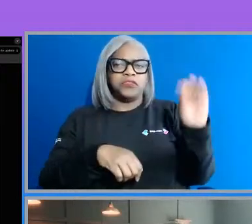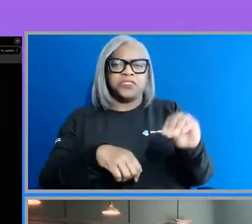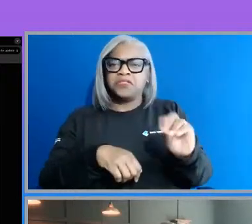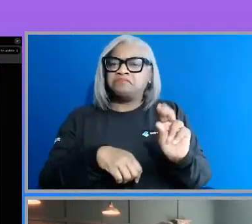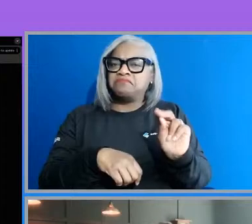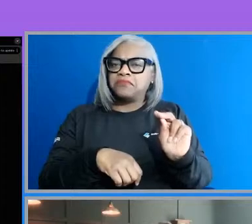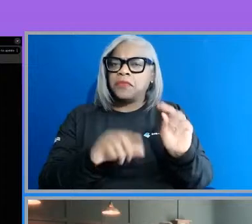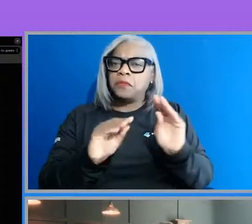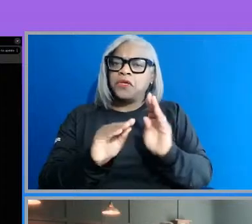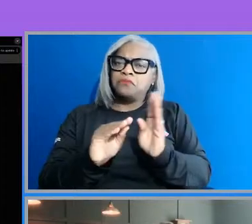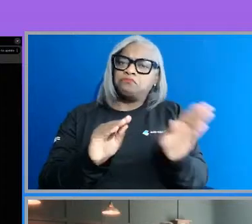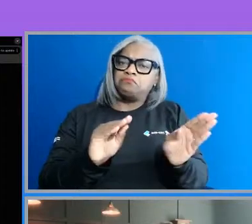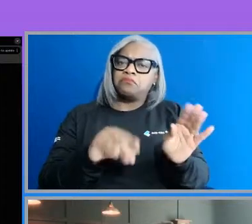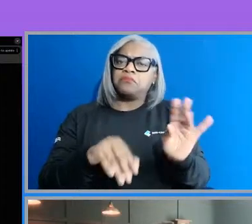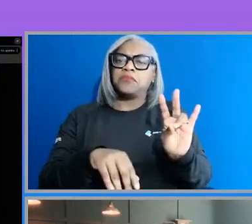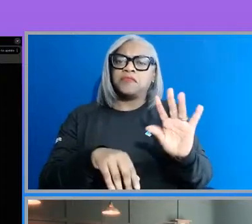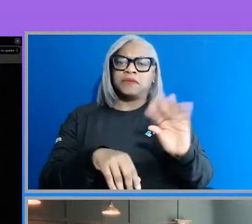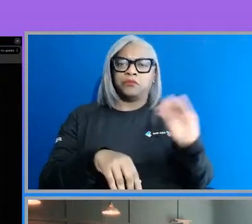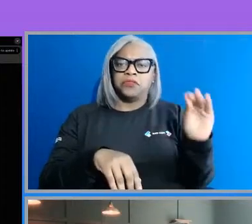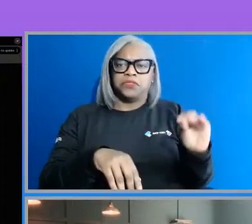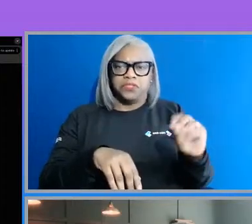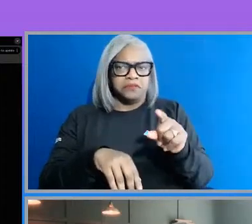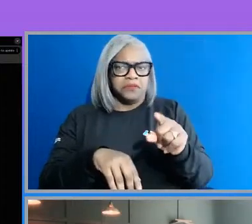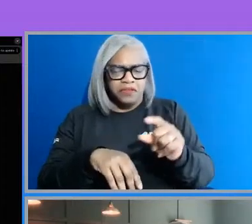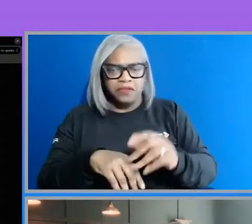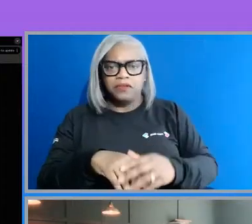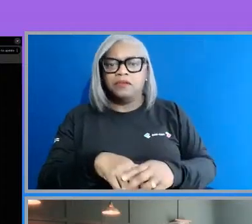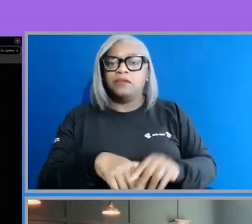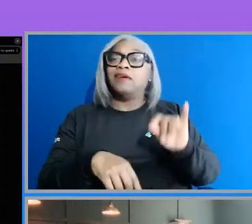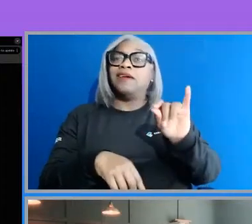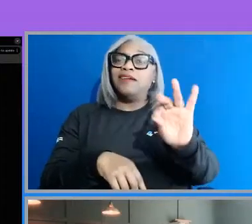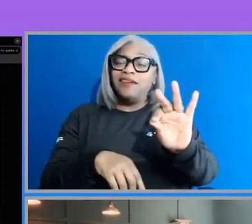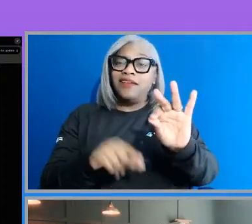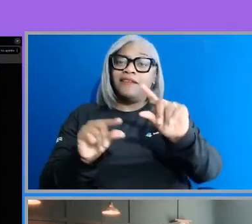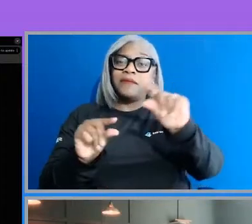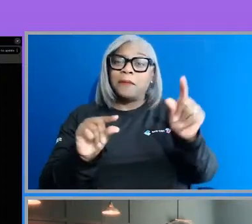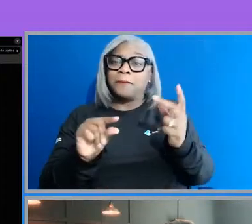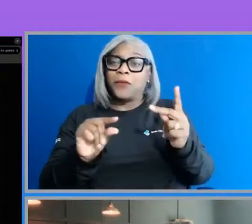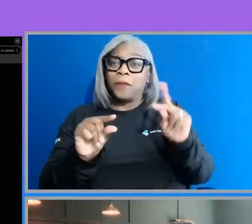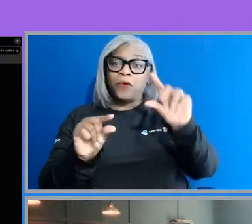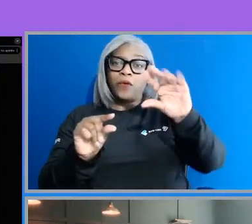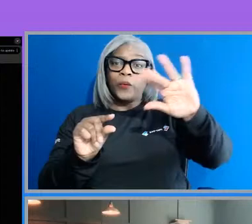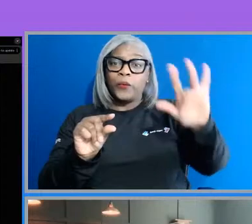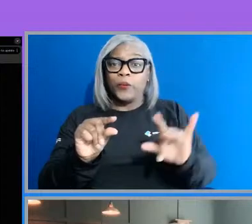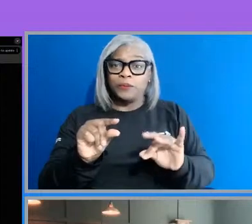roughly 75%. But if I removed that progress indicator, would I